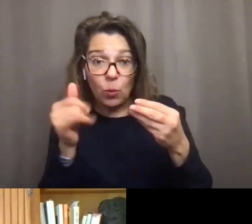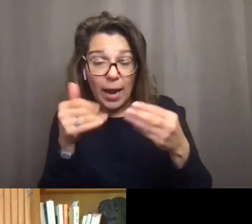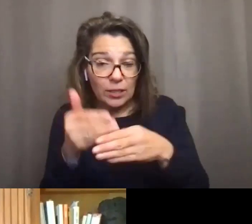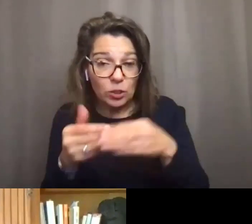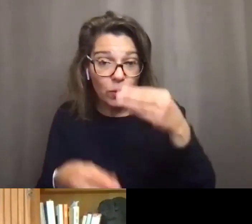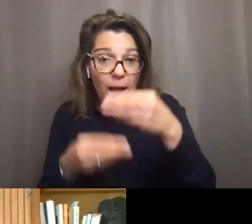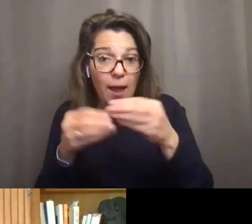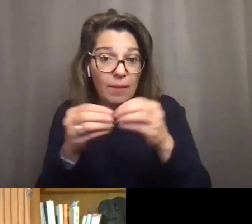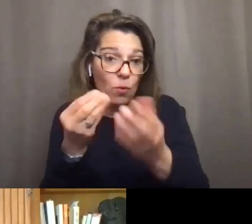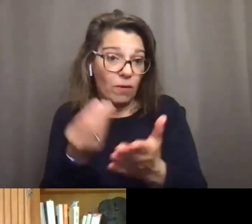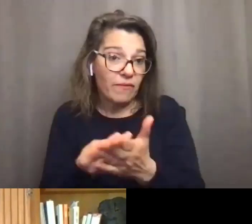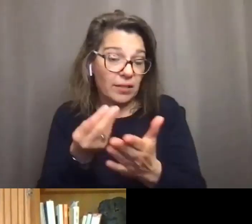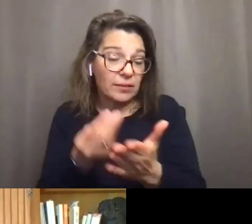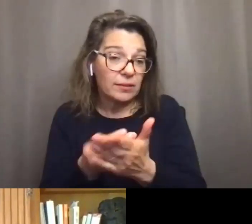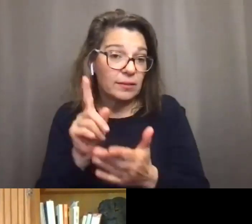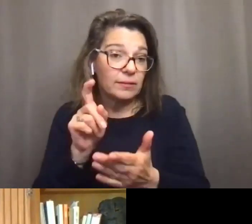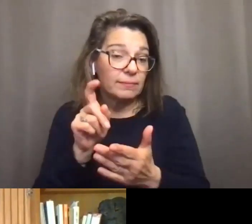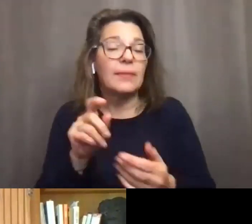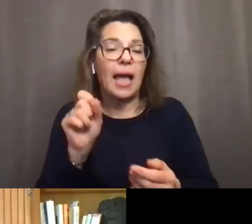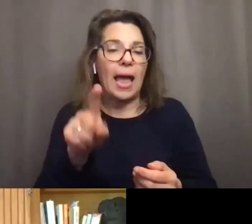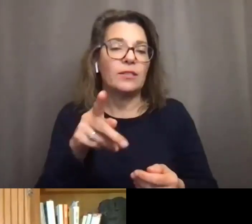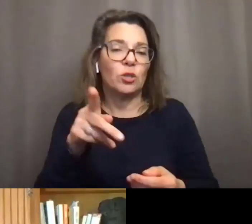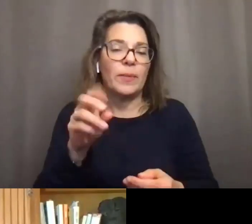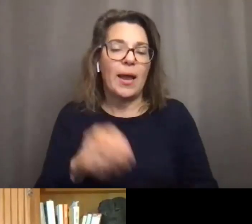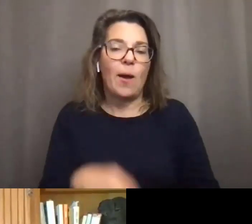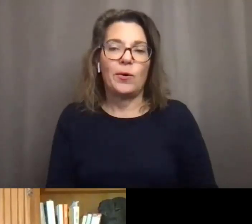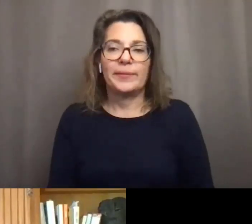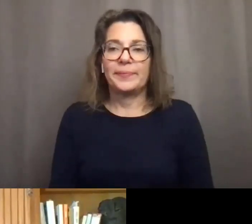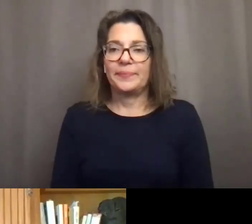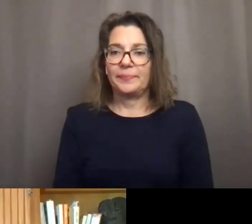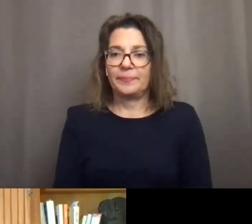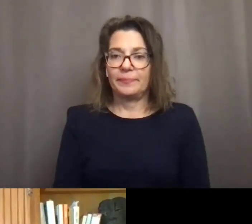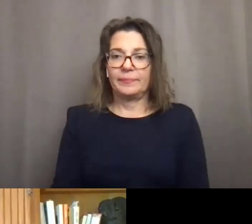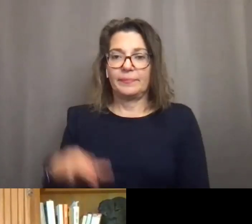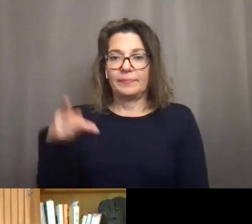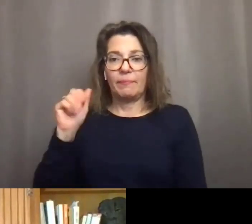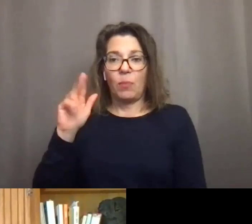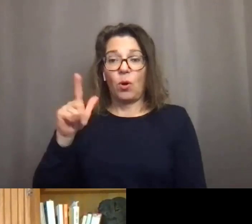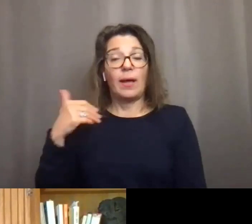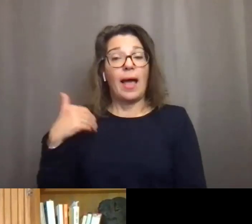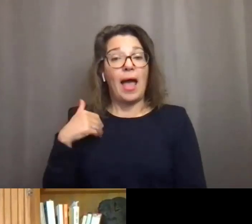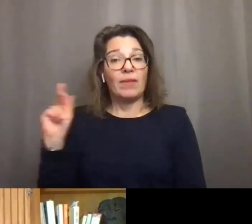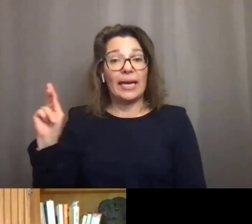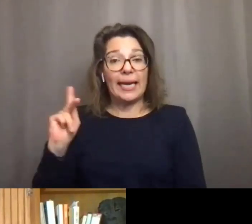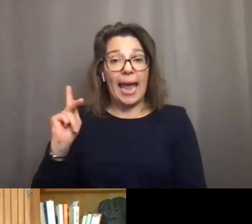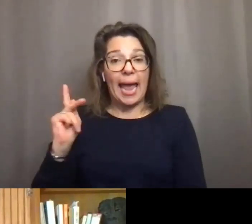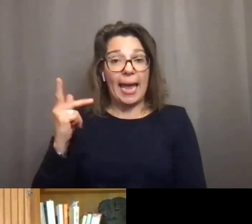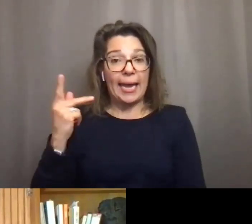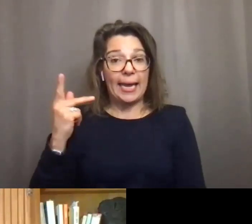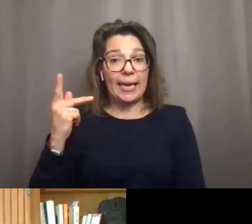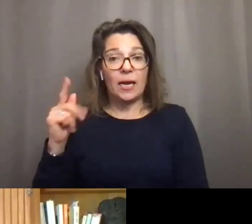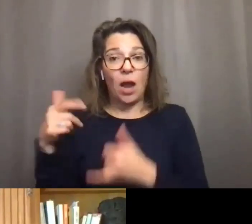and they have not had a response from the PO within 6 months, should they assume that everything is okay?